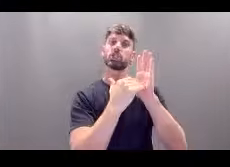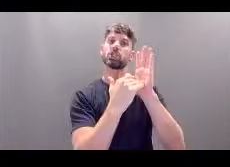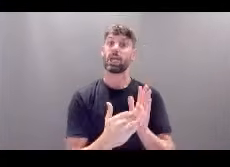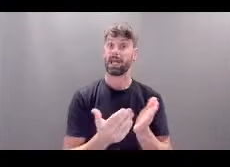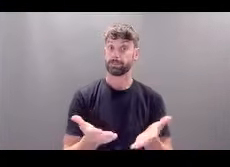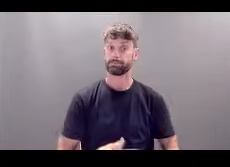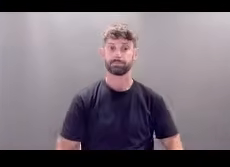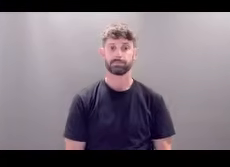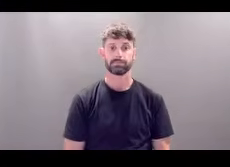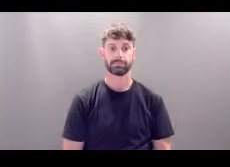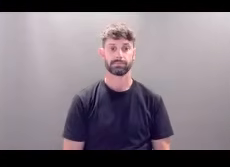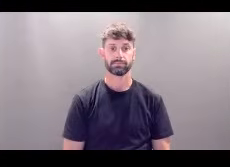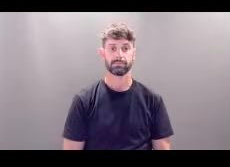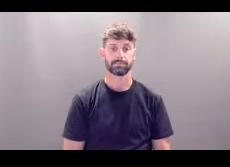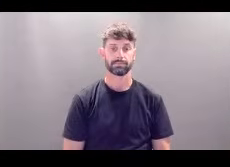Next we have mid cost AT.